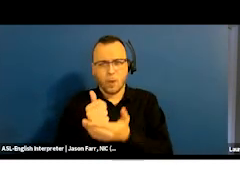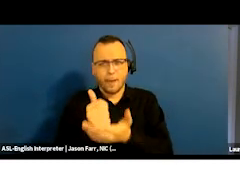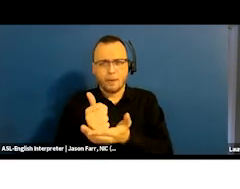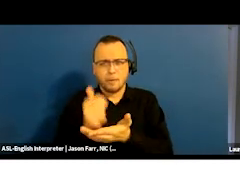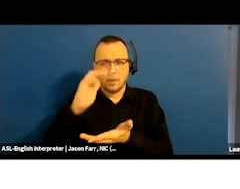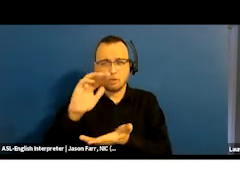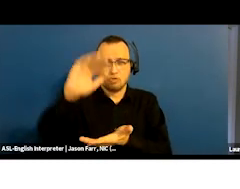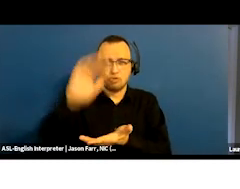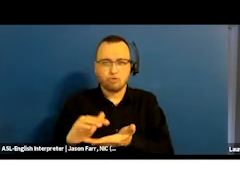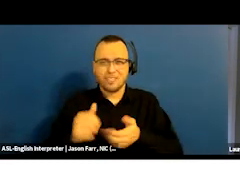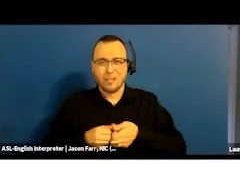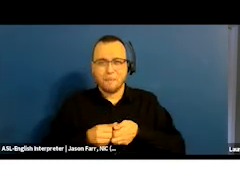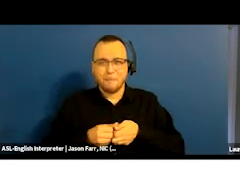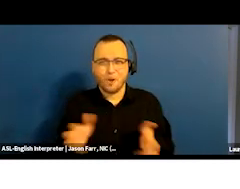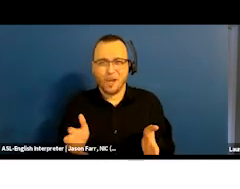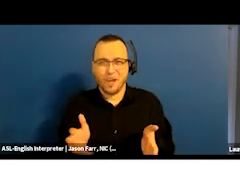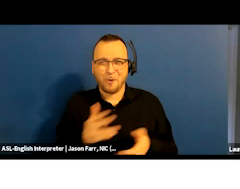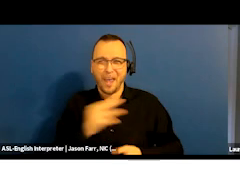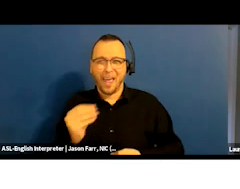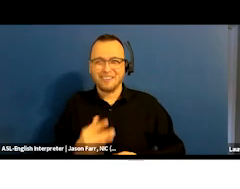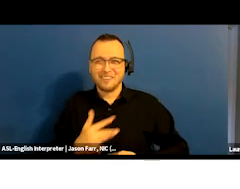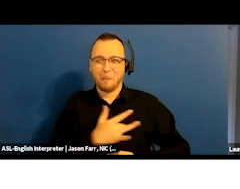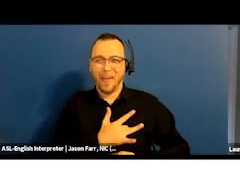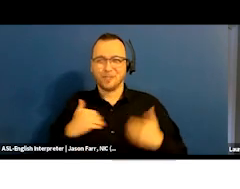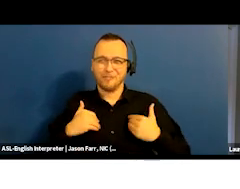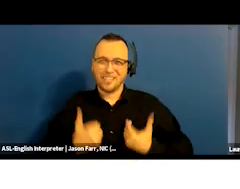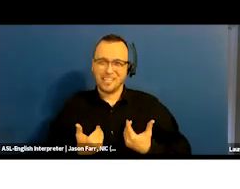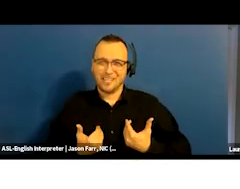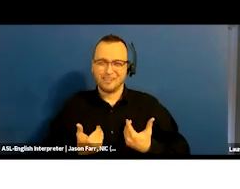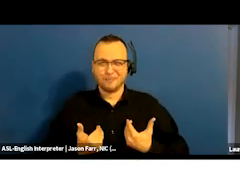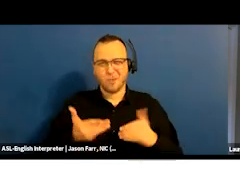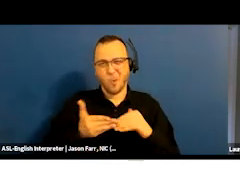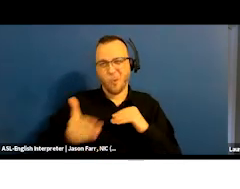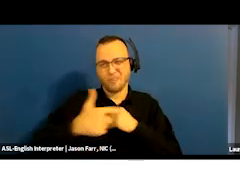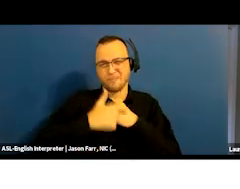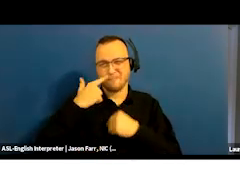that they thought was done well and successful. Talk about areas for improvement moving forward